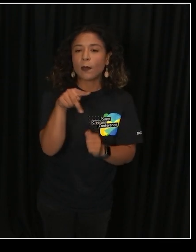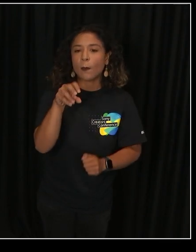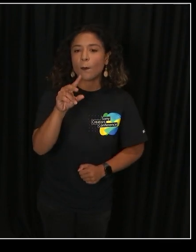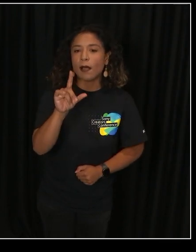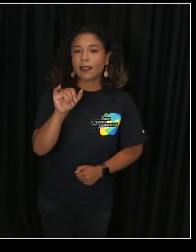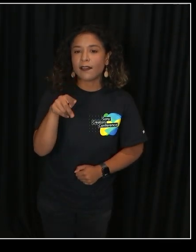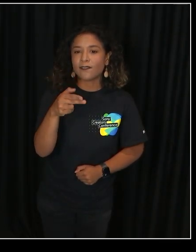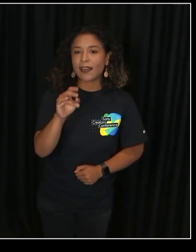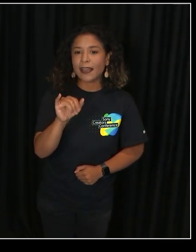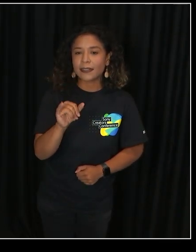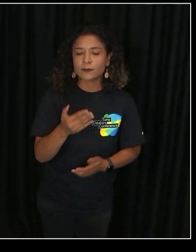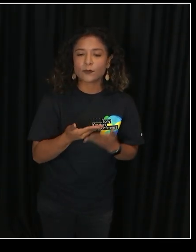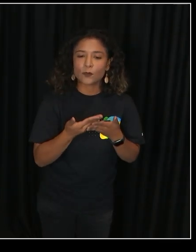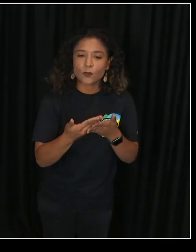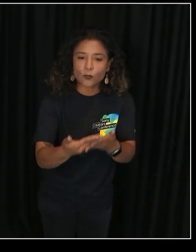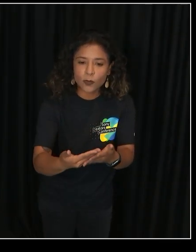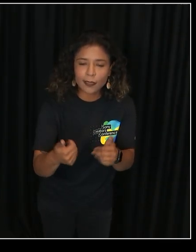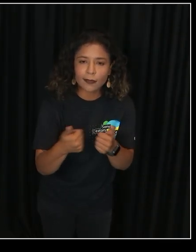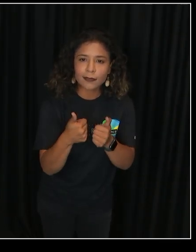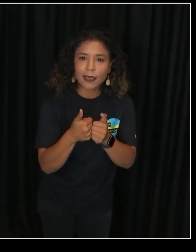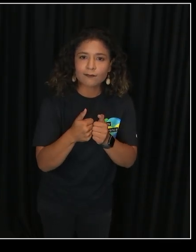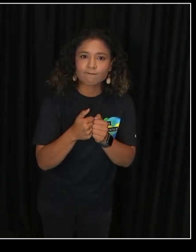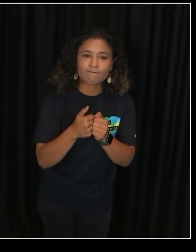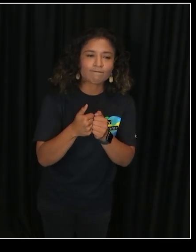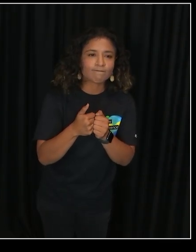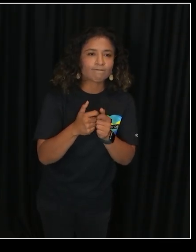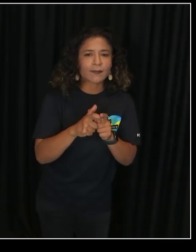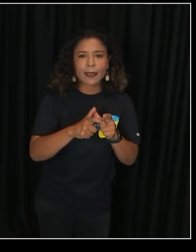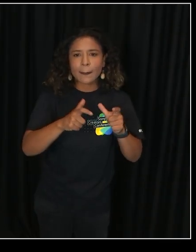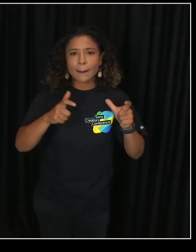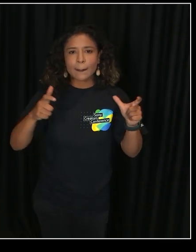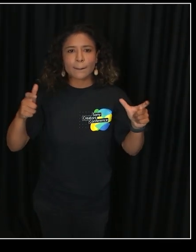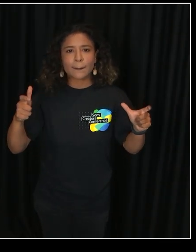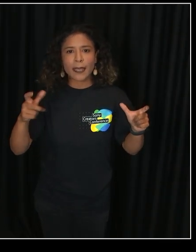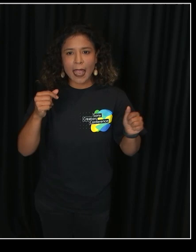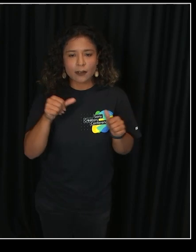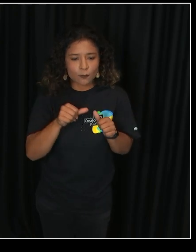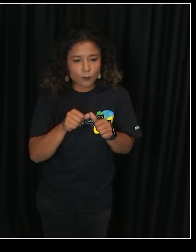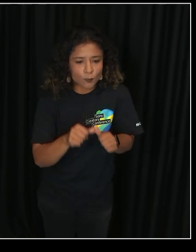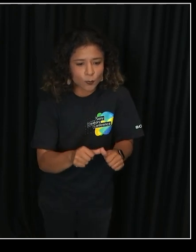this to the game in a much larger and permanent sense